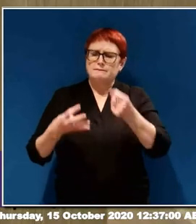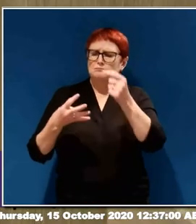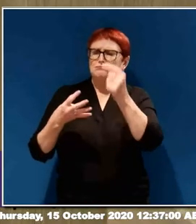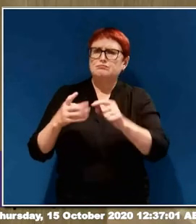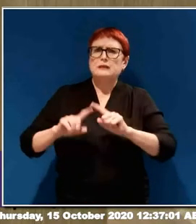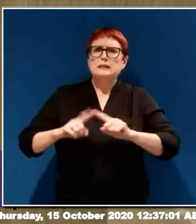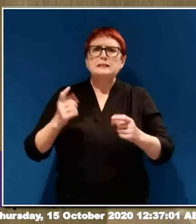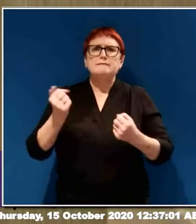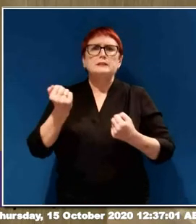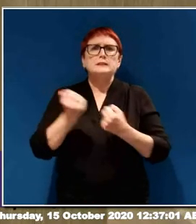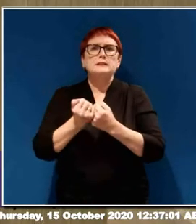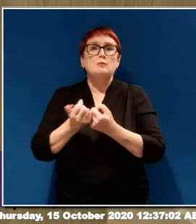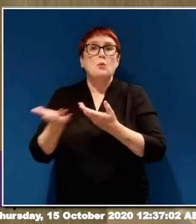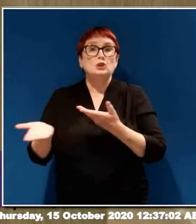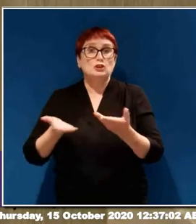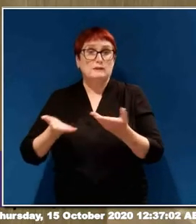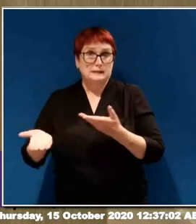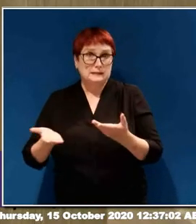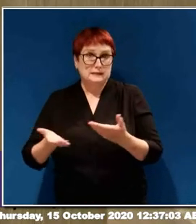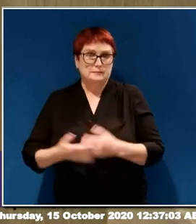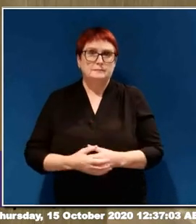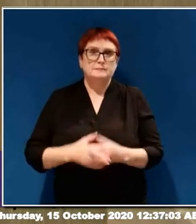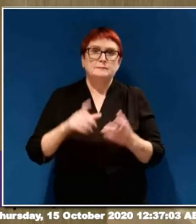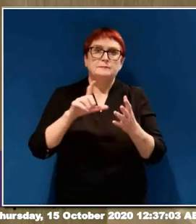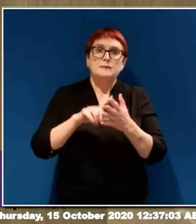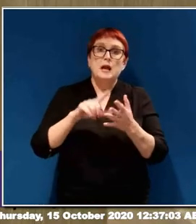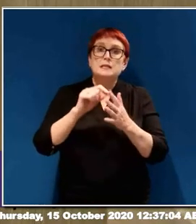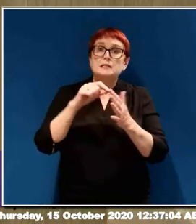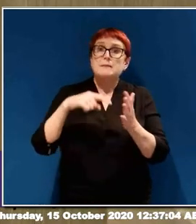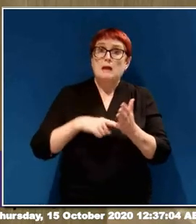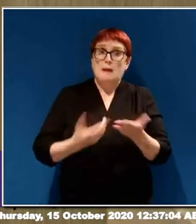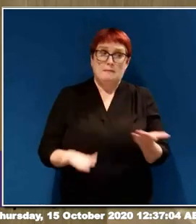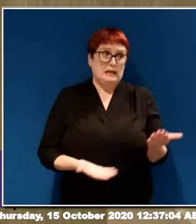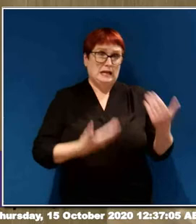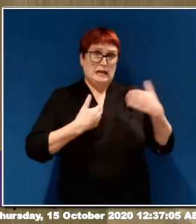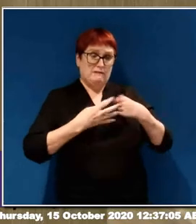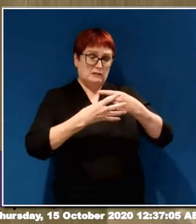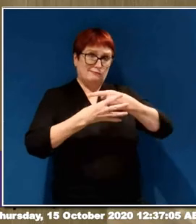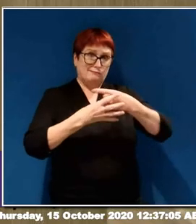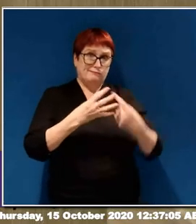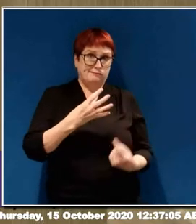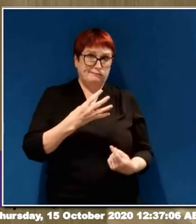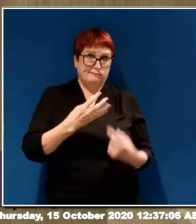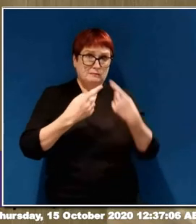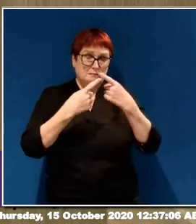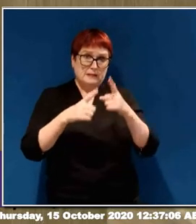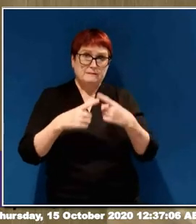The Department provides us with a range of different support services from the